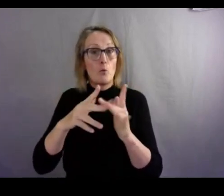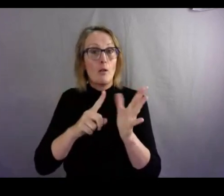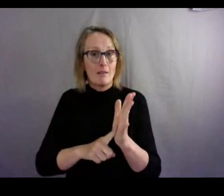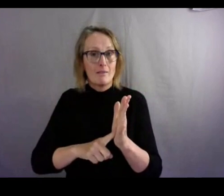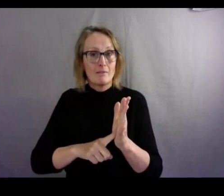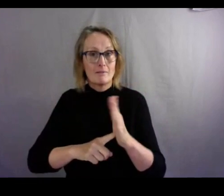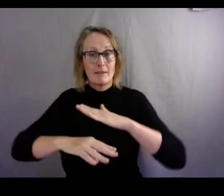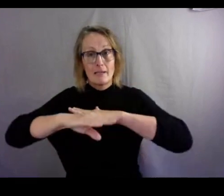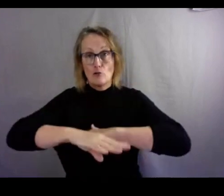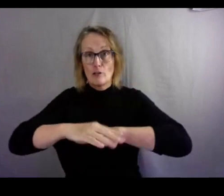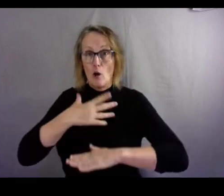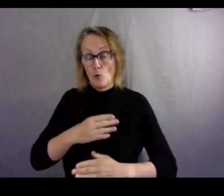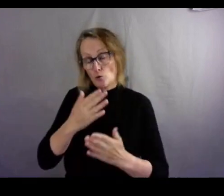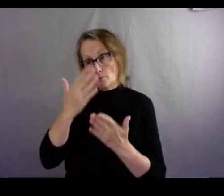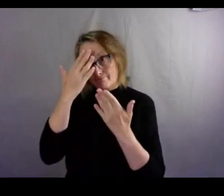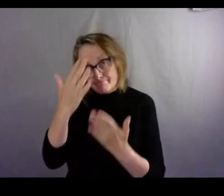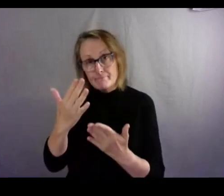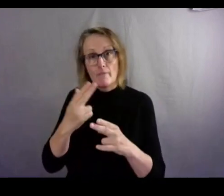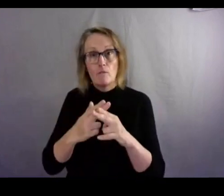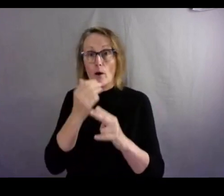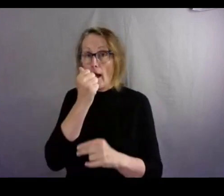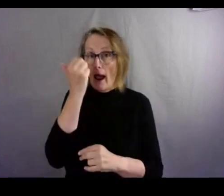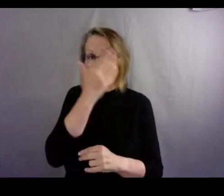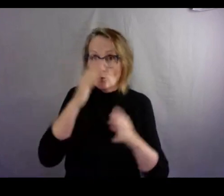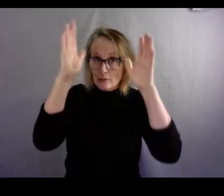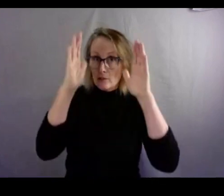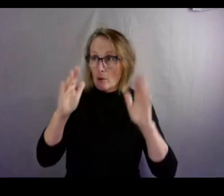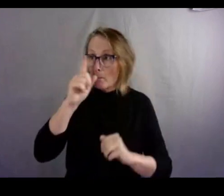and Torres Strait Islander people and non-Indigenous friends gathered here today,